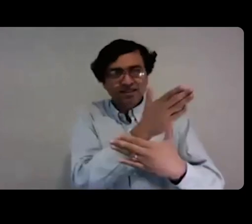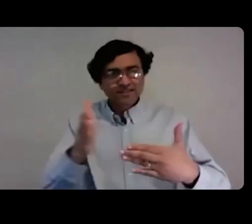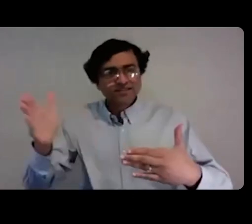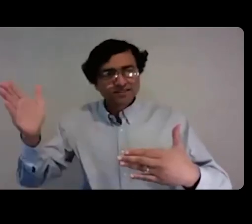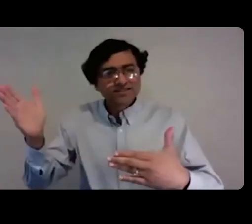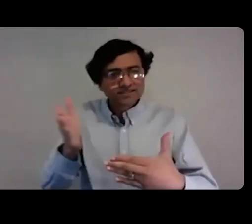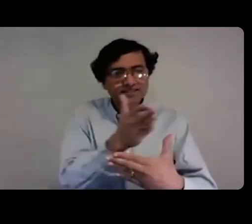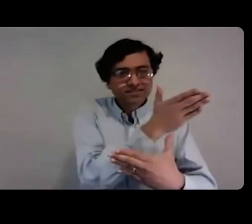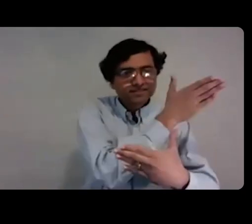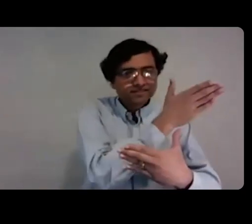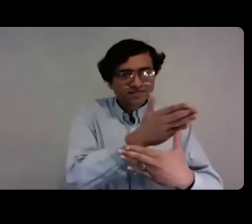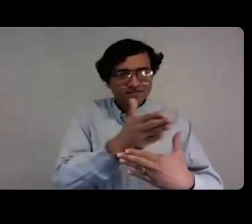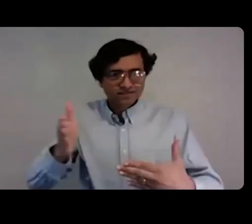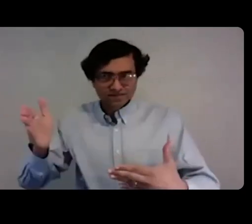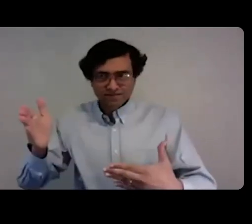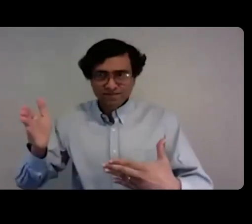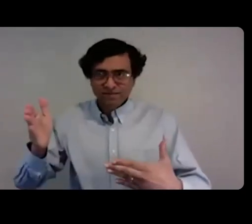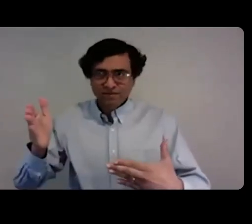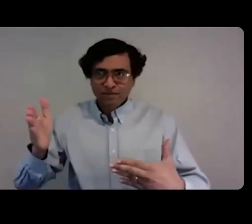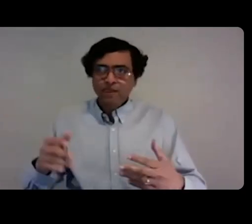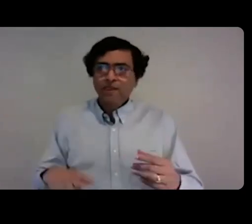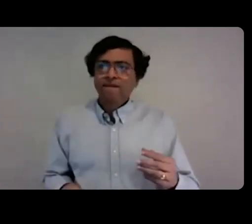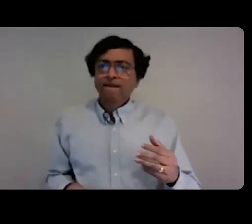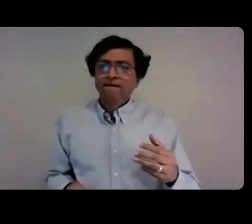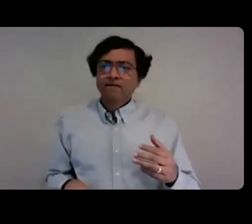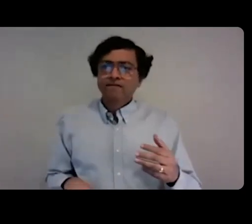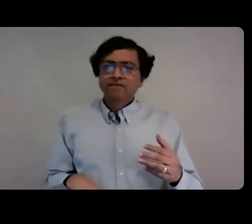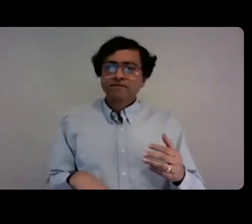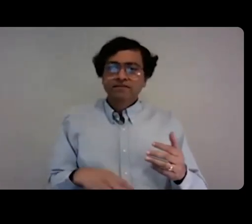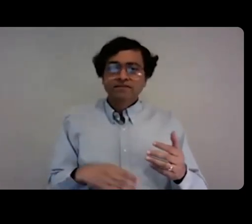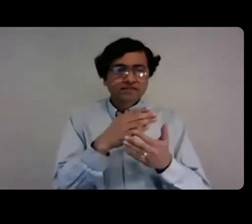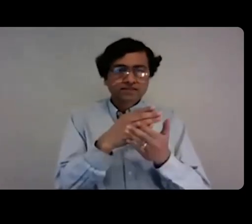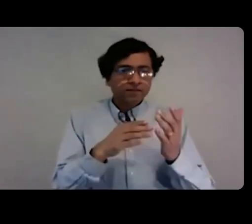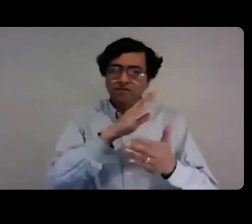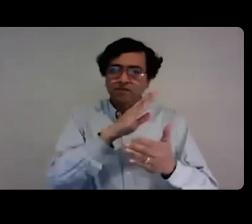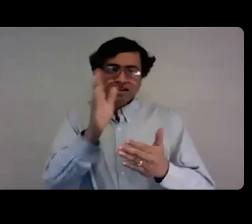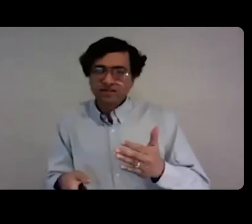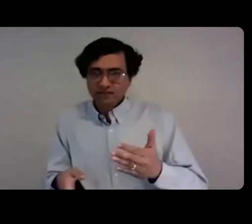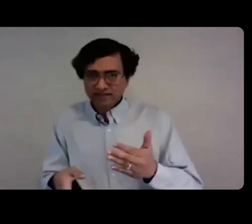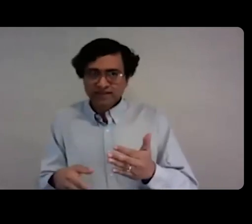And there was the range as we saw it on the earlier slide in terms of techniques that were used.